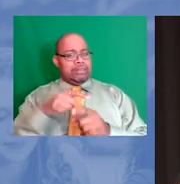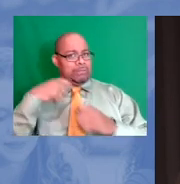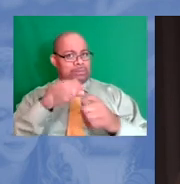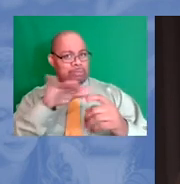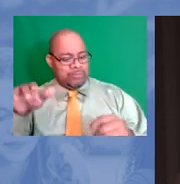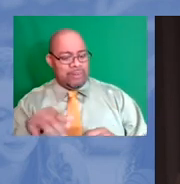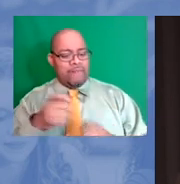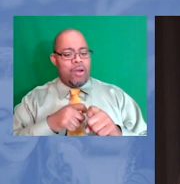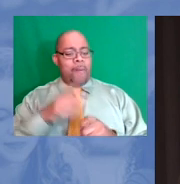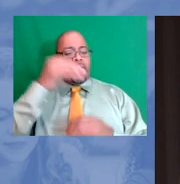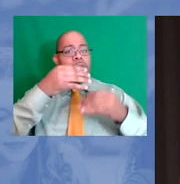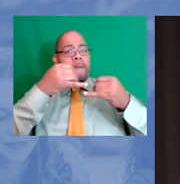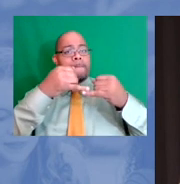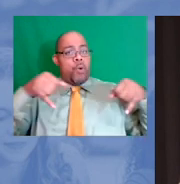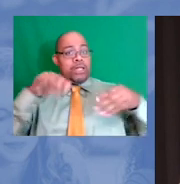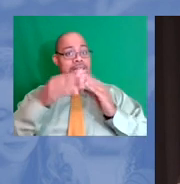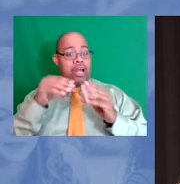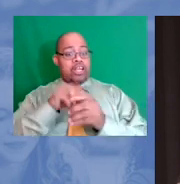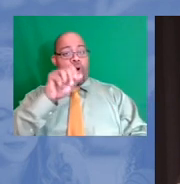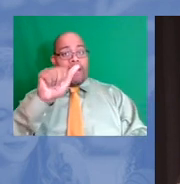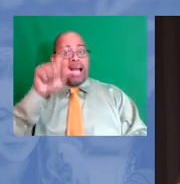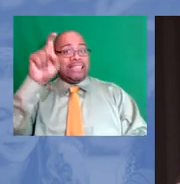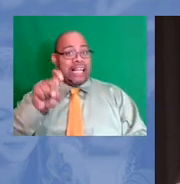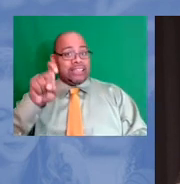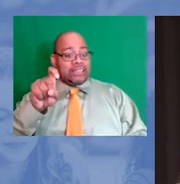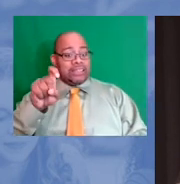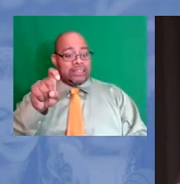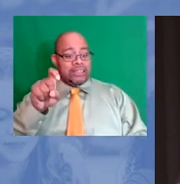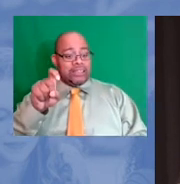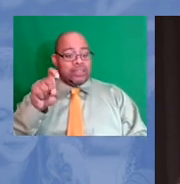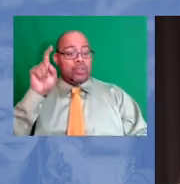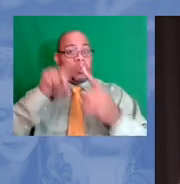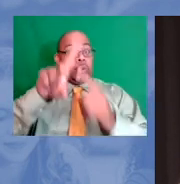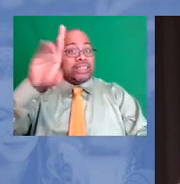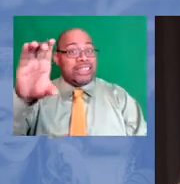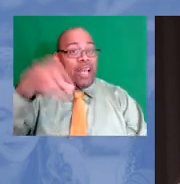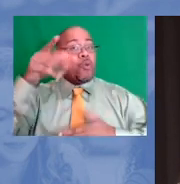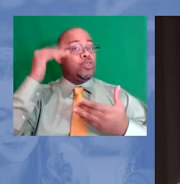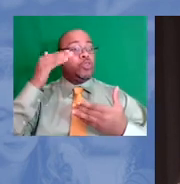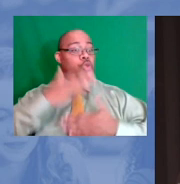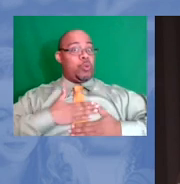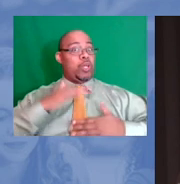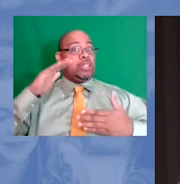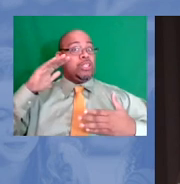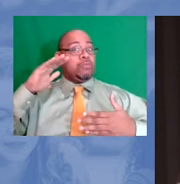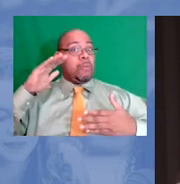IN THE CITY OF ROMA, TEXAS, TO D.C. AND HOPE YOU ENJOY OUR MUSIC AND IT BRINGS YOUR HEART